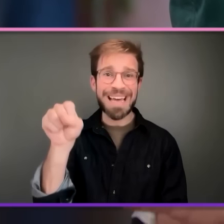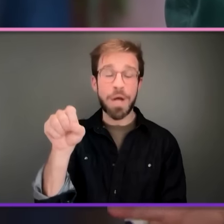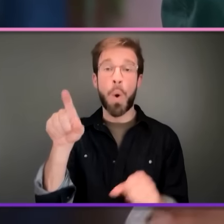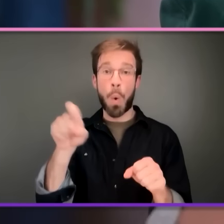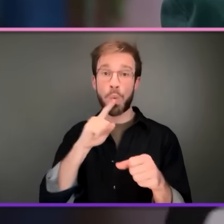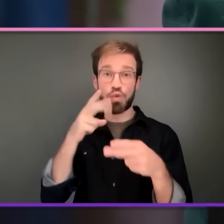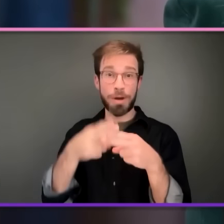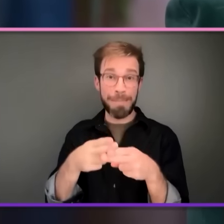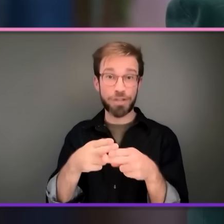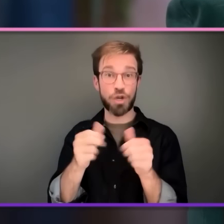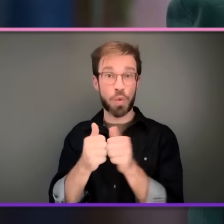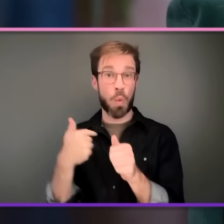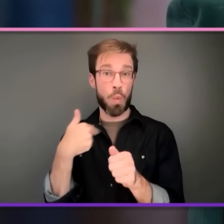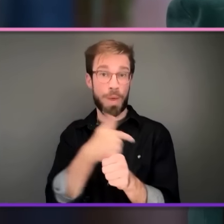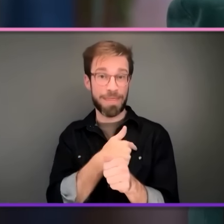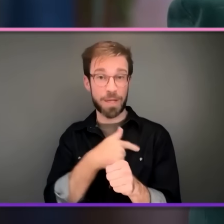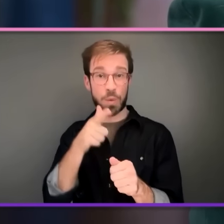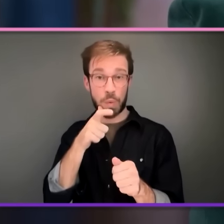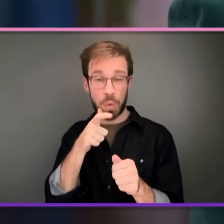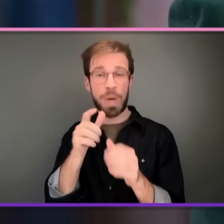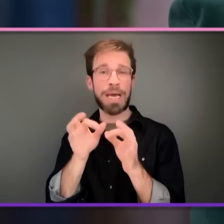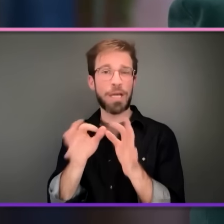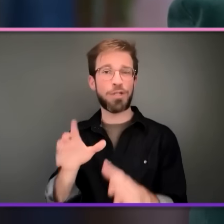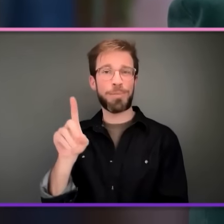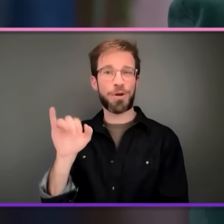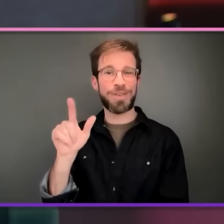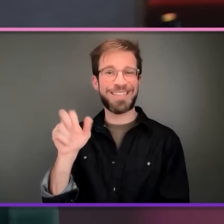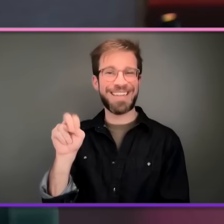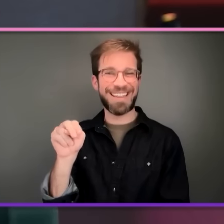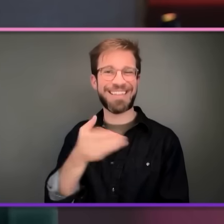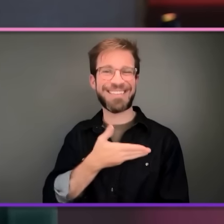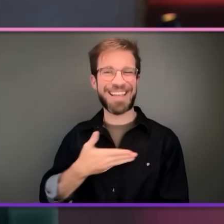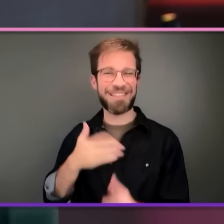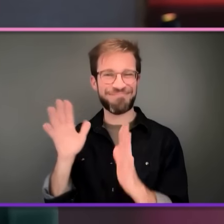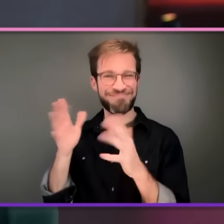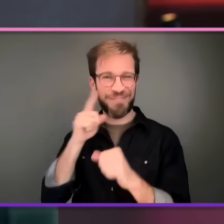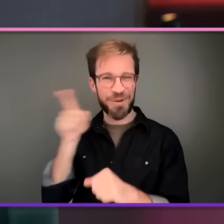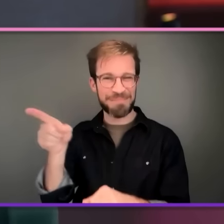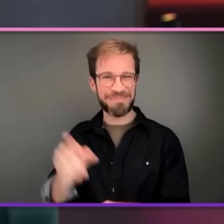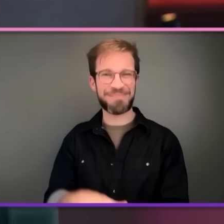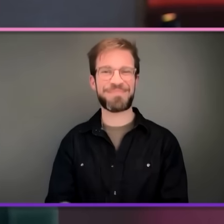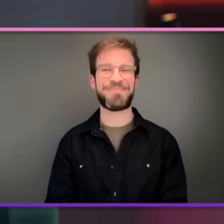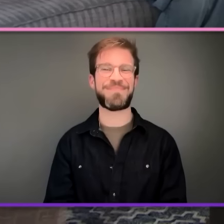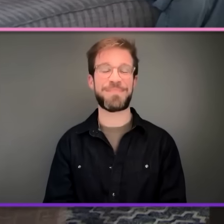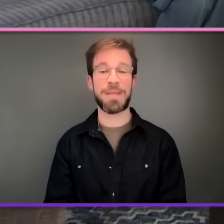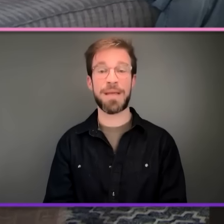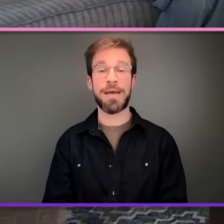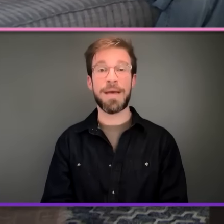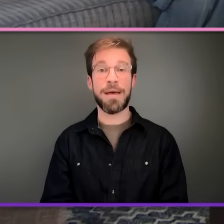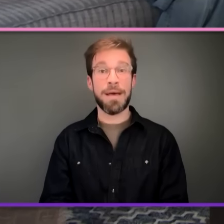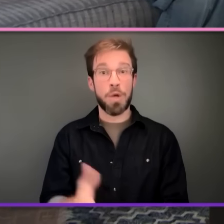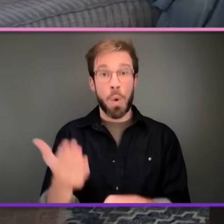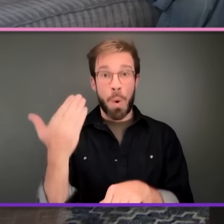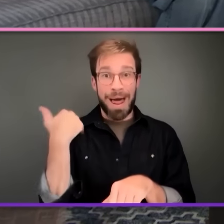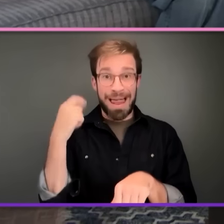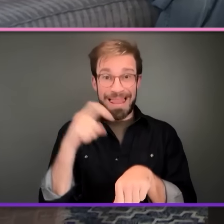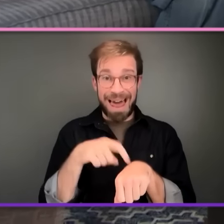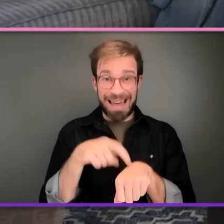for deaf representation in entertainment. She starred in films like "A Quiet Place", as well as on Broadway, and "Gray House". Her new movie is called "Pretty Lethal",